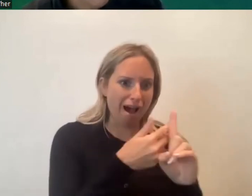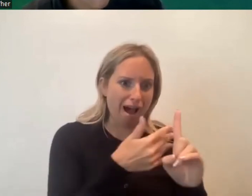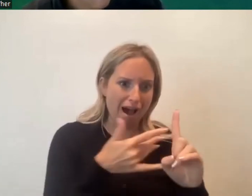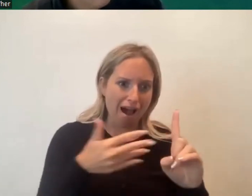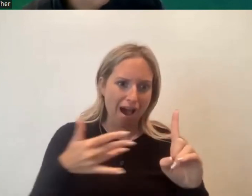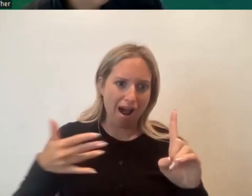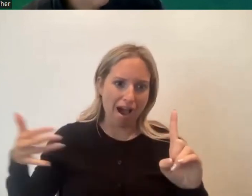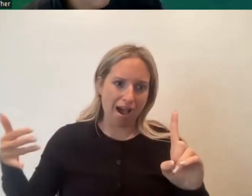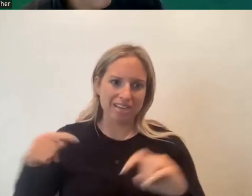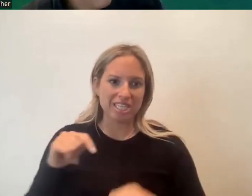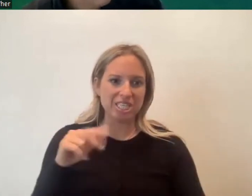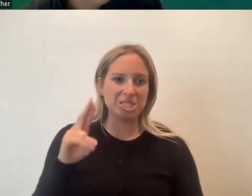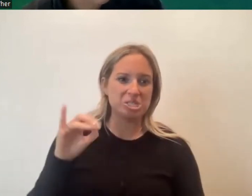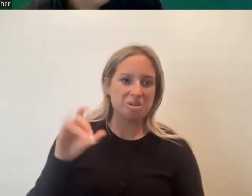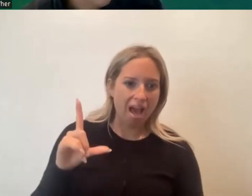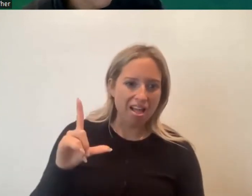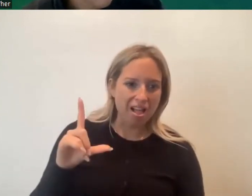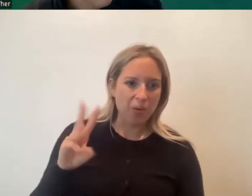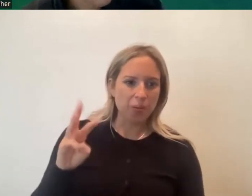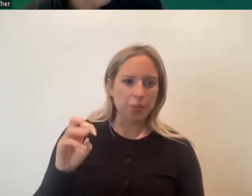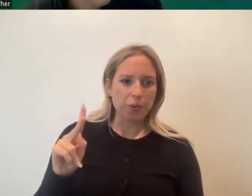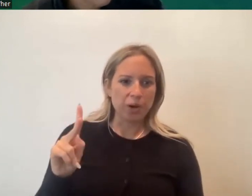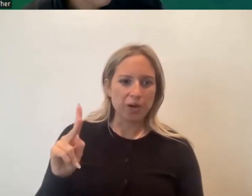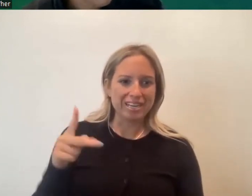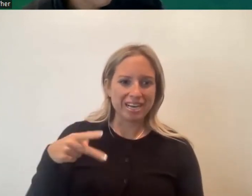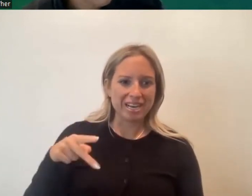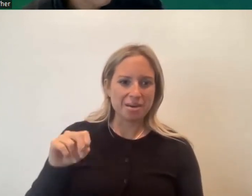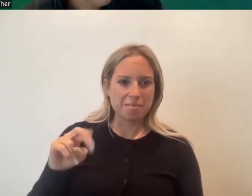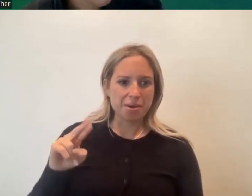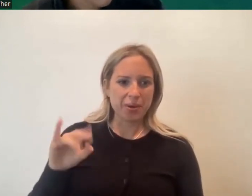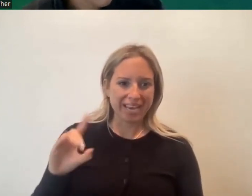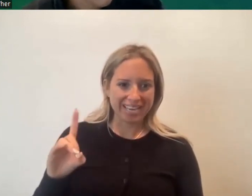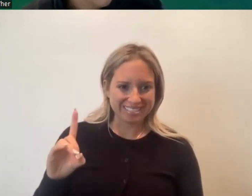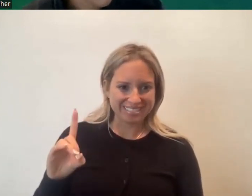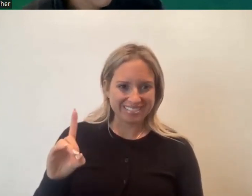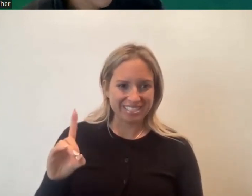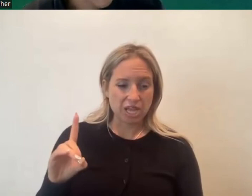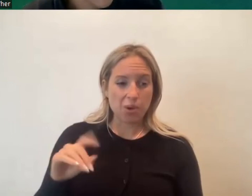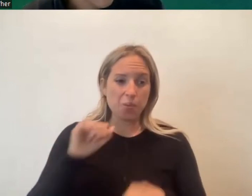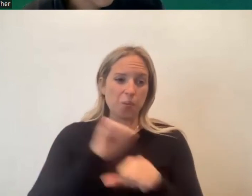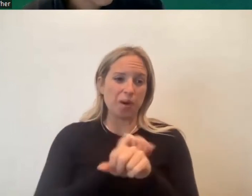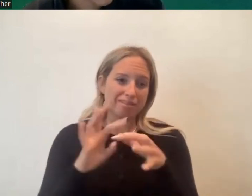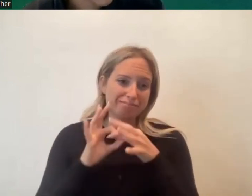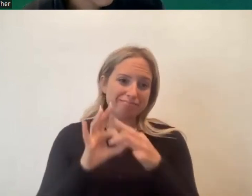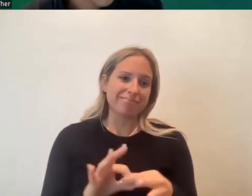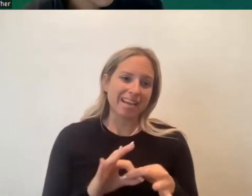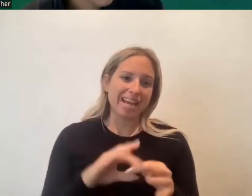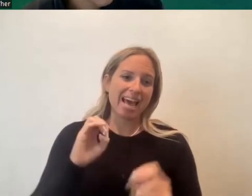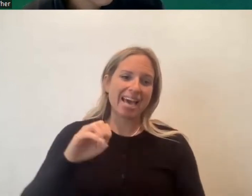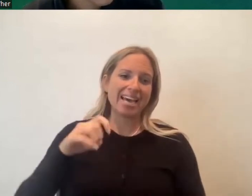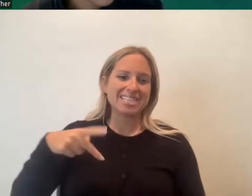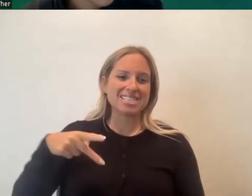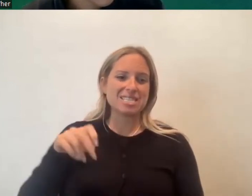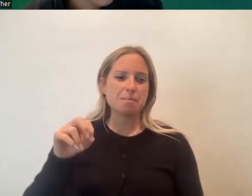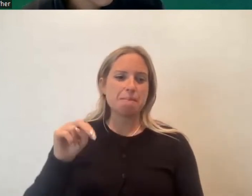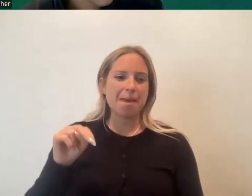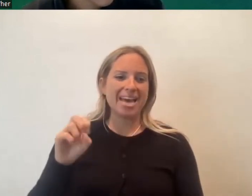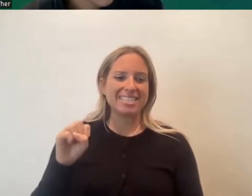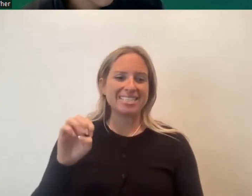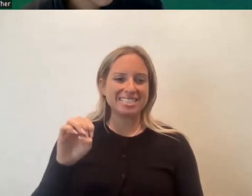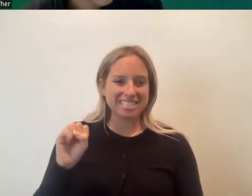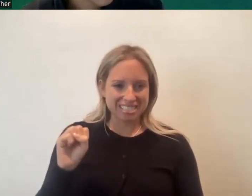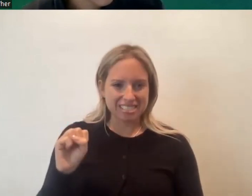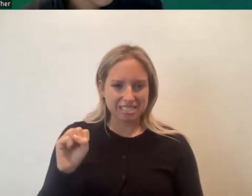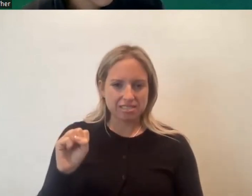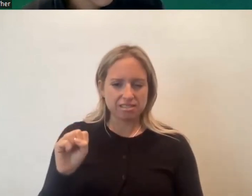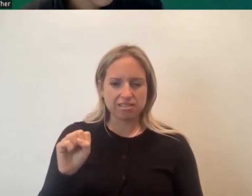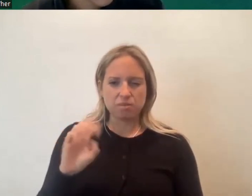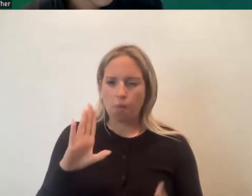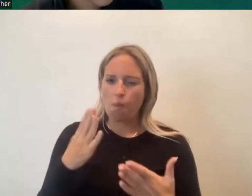the trial work period and work-related expenses and all these other kind of very, very difficult